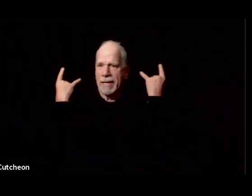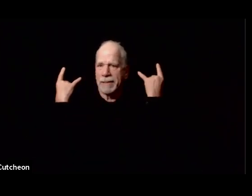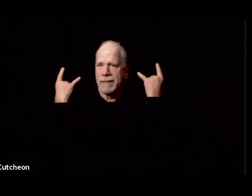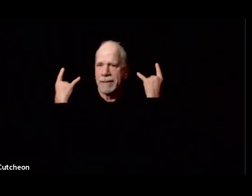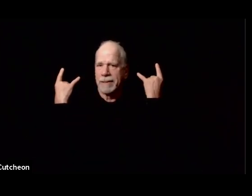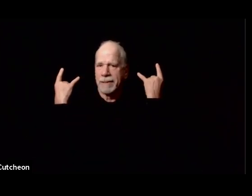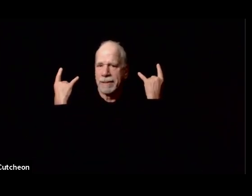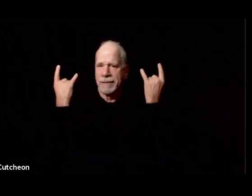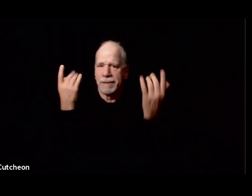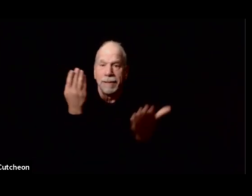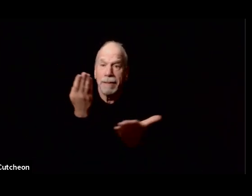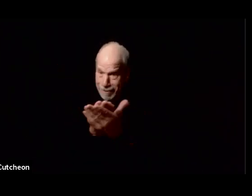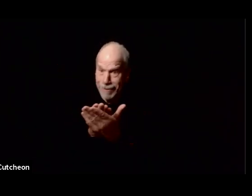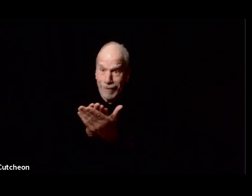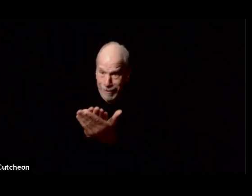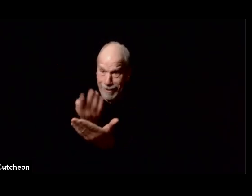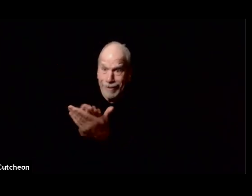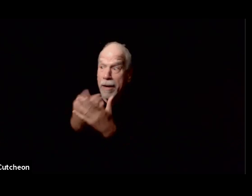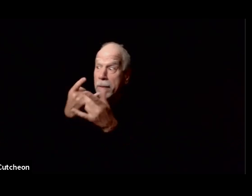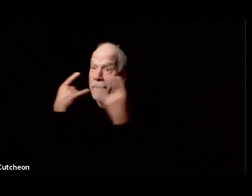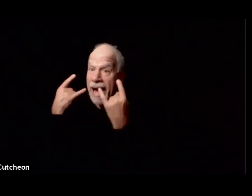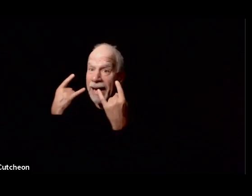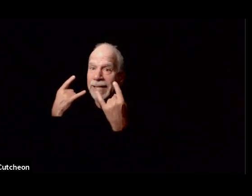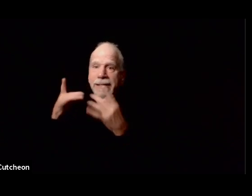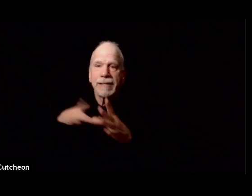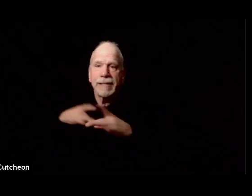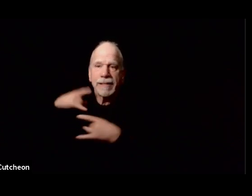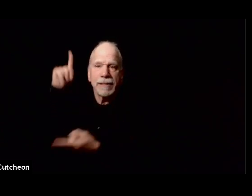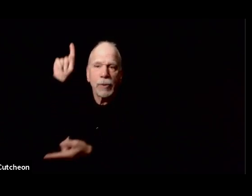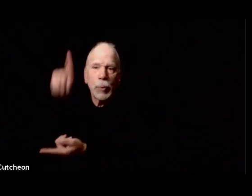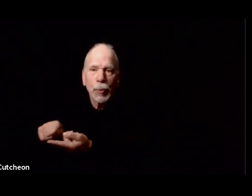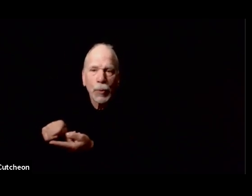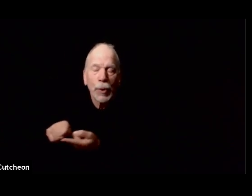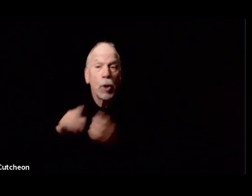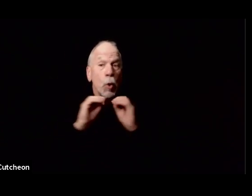that it become a requirement at the statewide level. Many cities have taken that action.